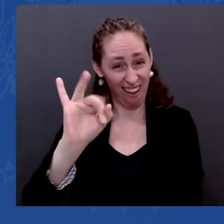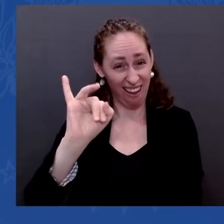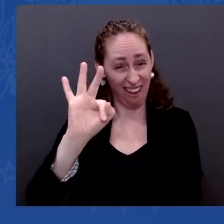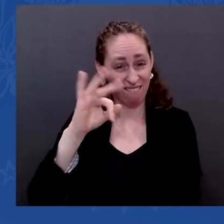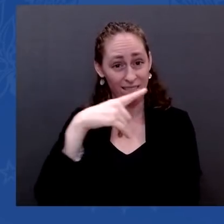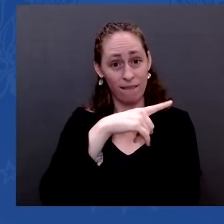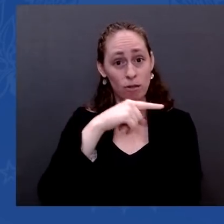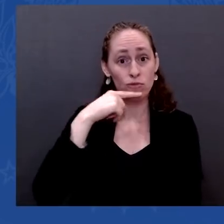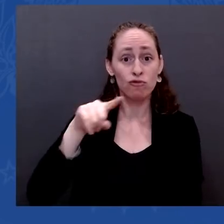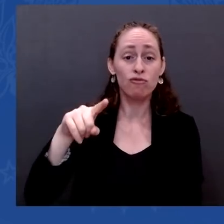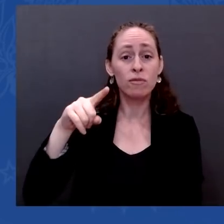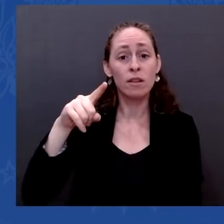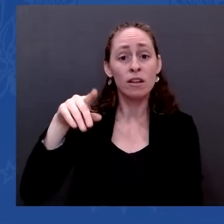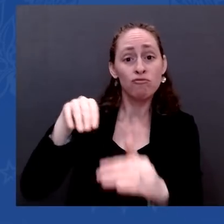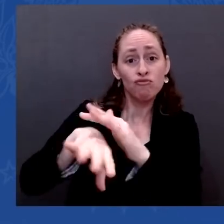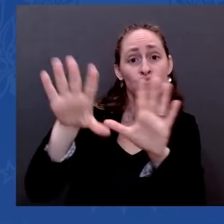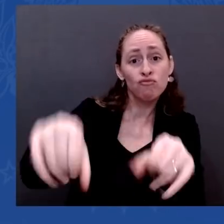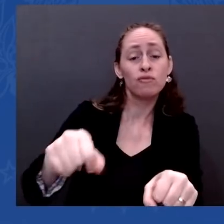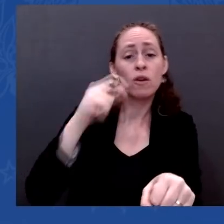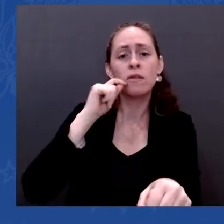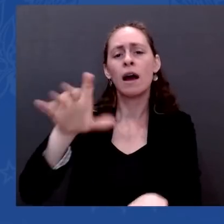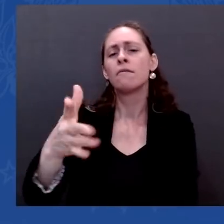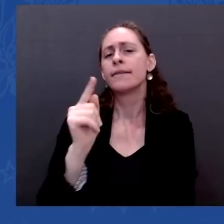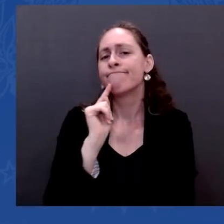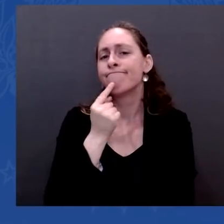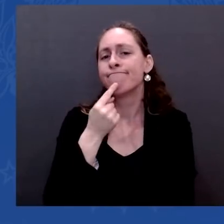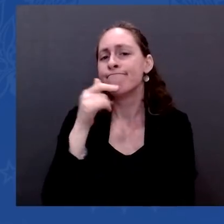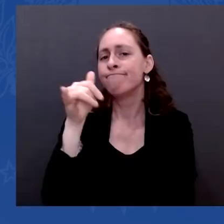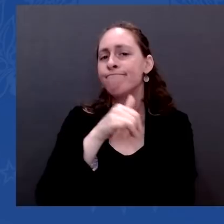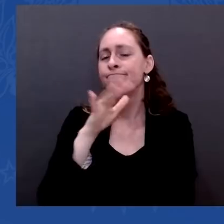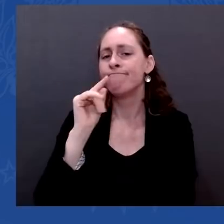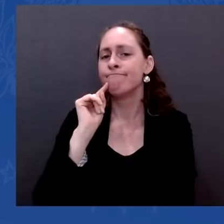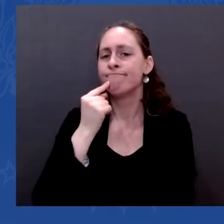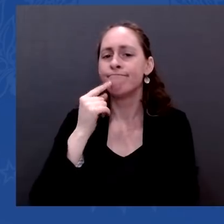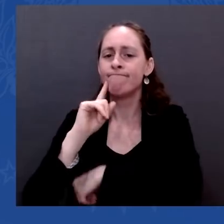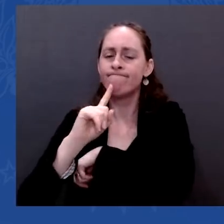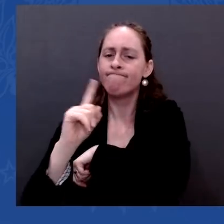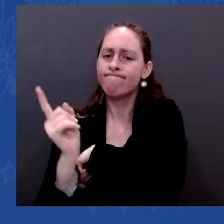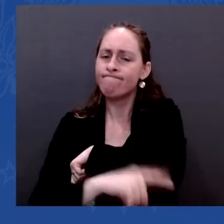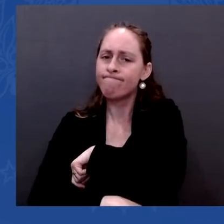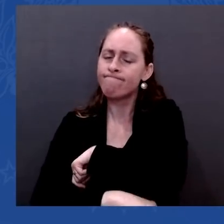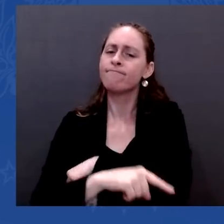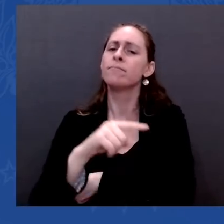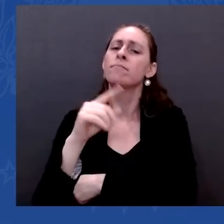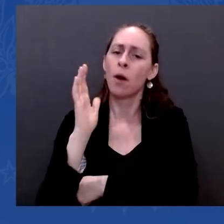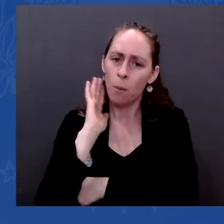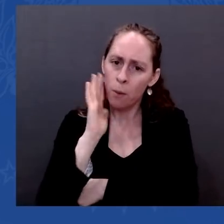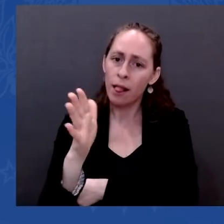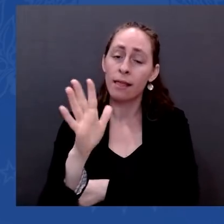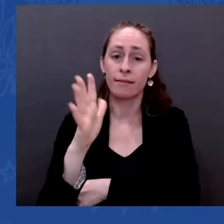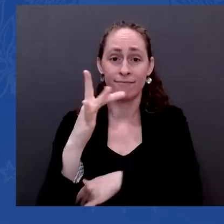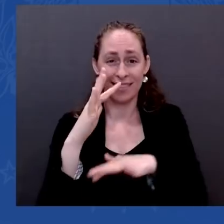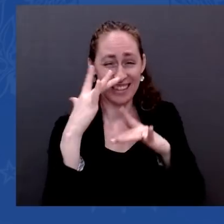that we agreed upon together, severe sanctions that we have worked on together. So, there will be a high price for Russia.